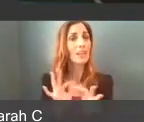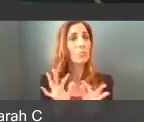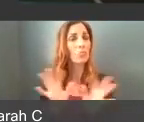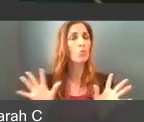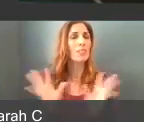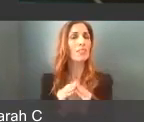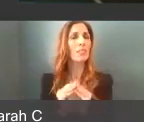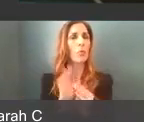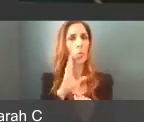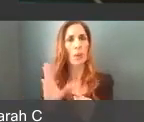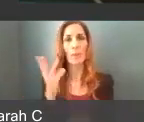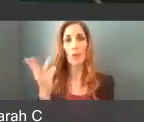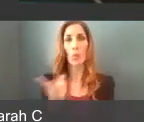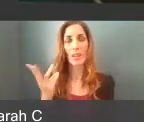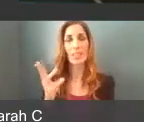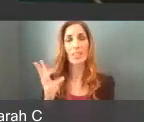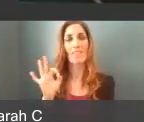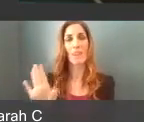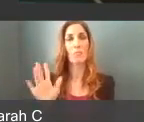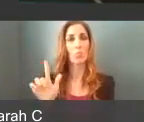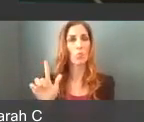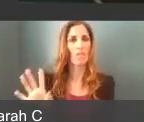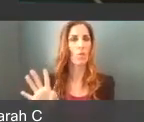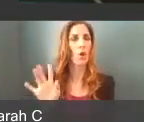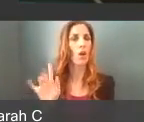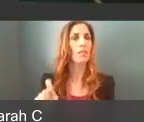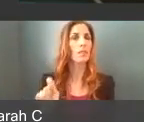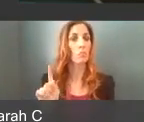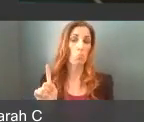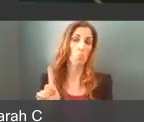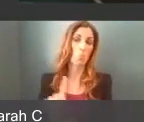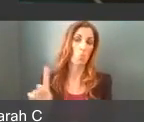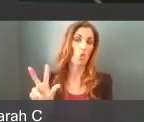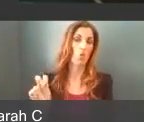February the 24th at 1:30 PM and we'll take your questions now.